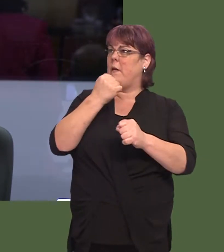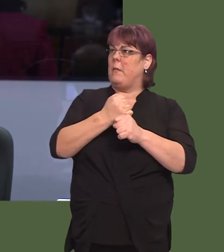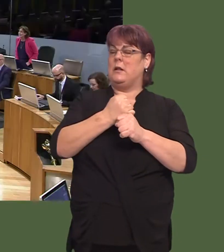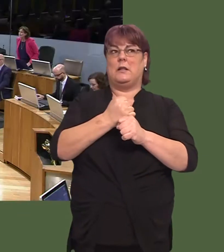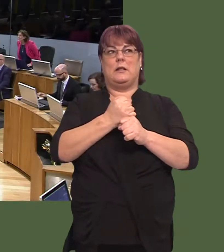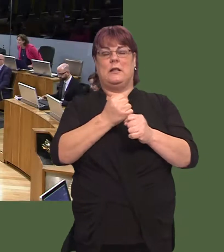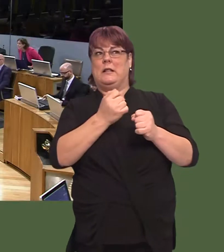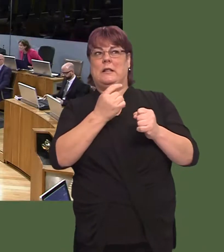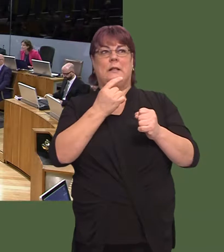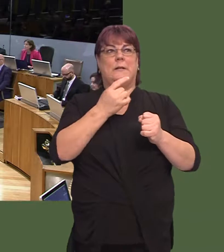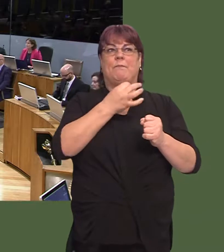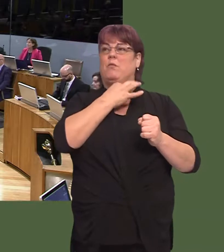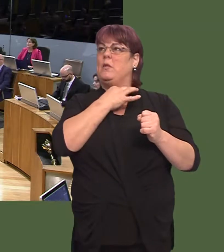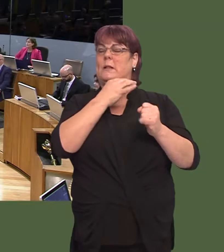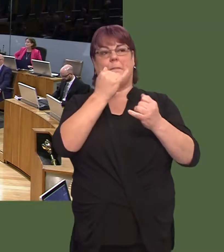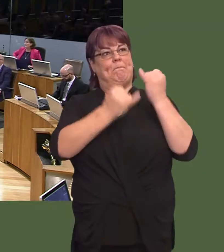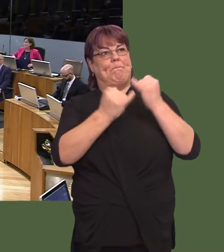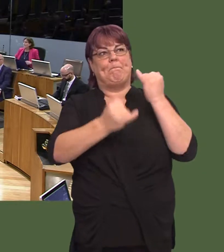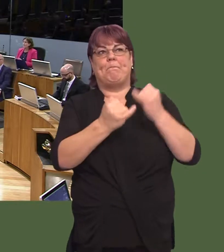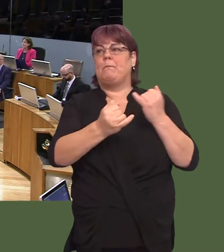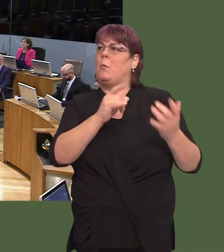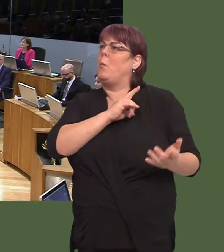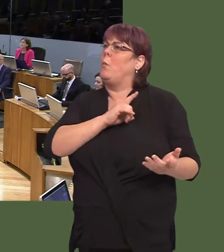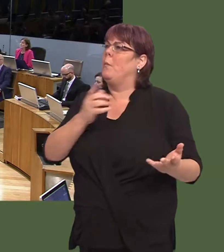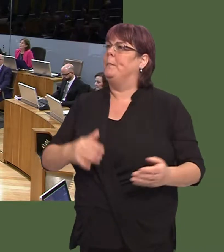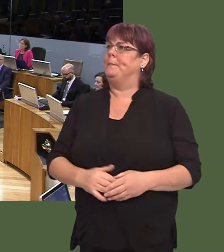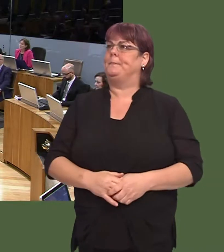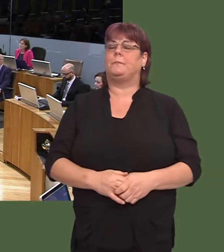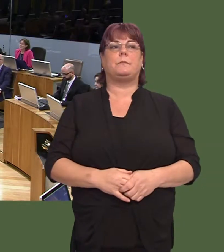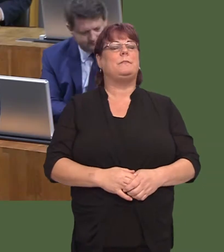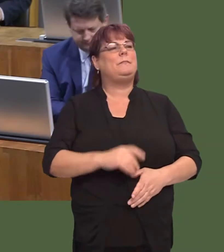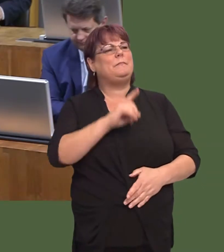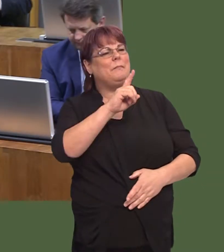Carwyn Jones: The Member doesnít fully understand these way the statistics are compiled.